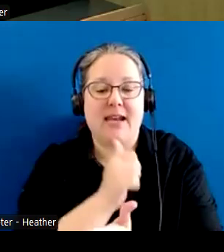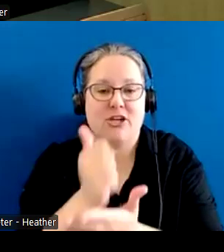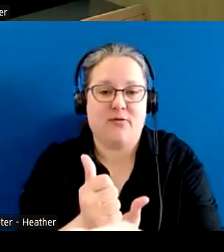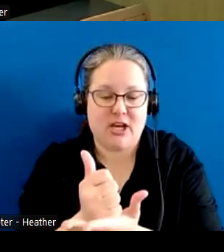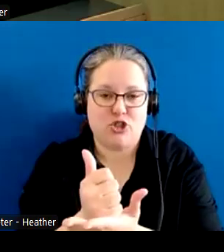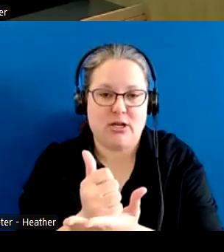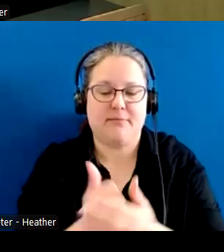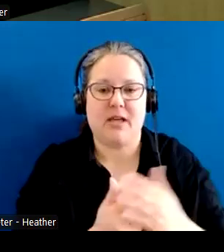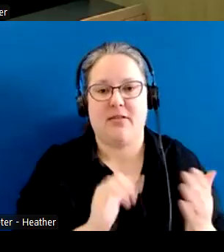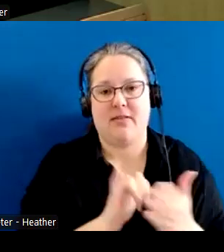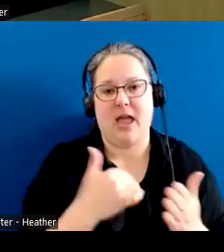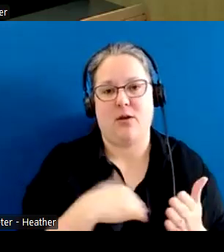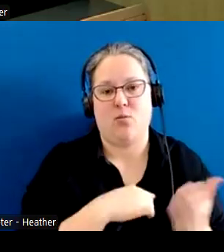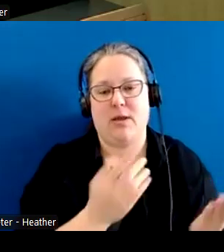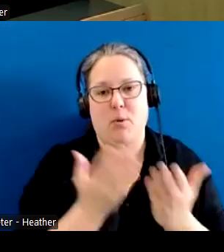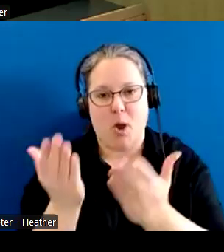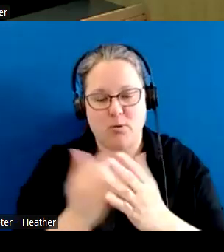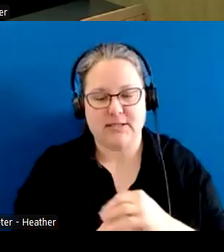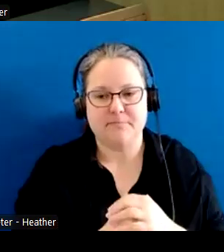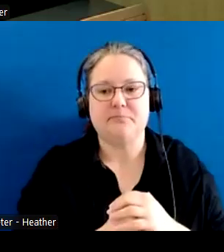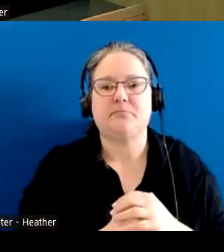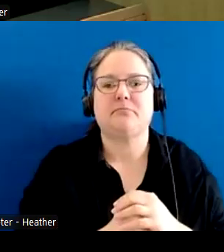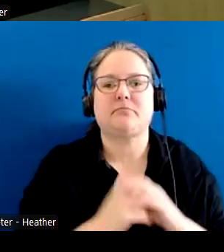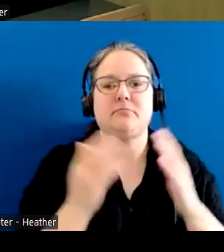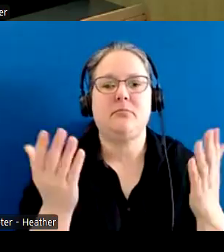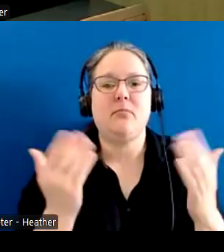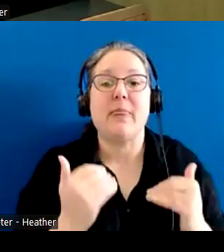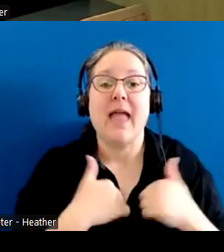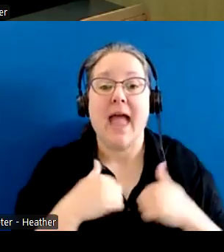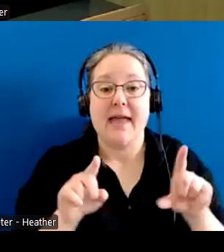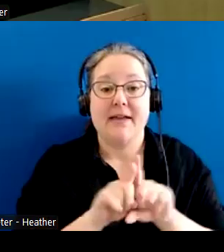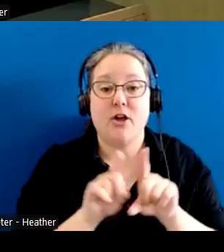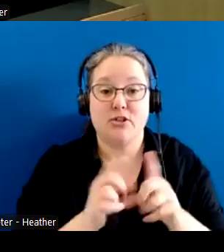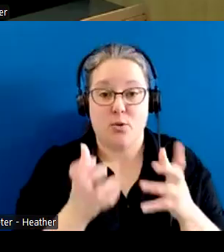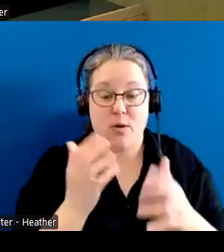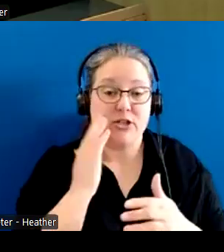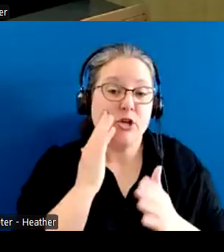that that they were proposing to them. So um and then uh I also wanted to get from the field what